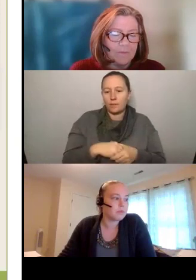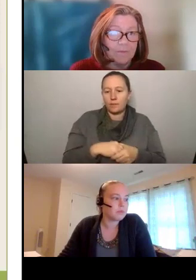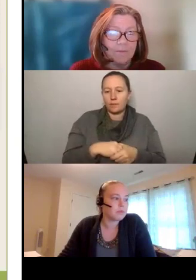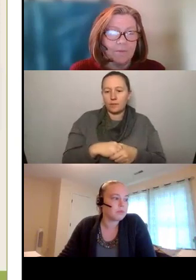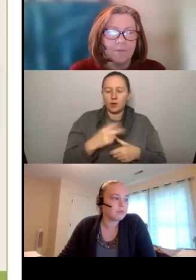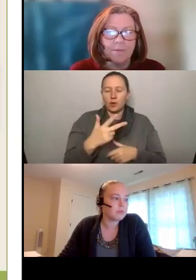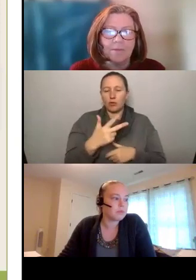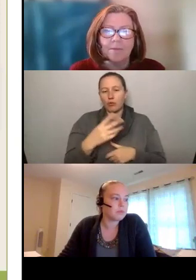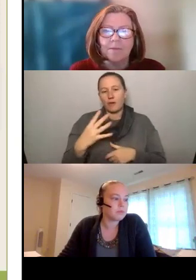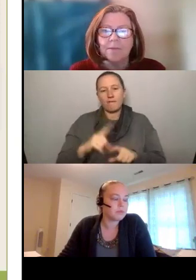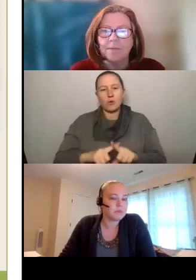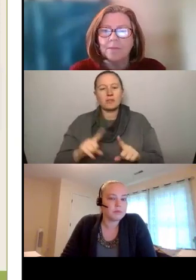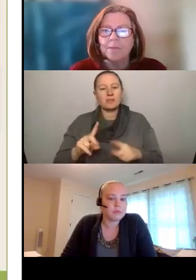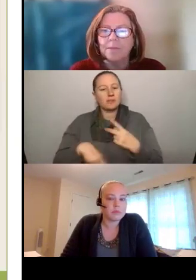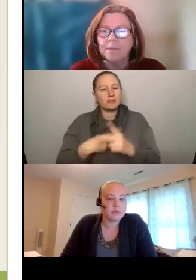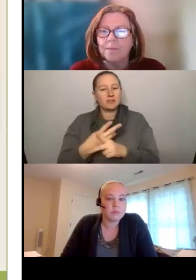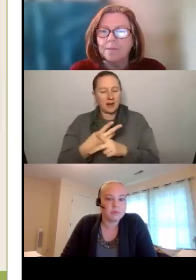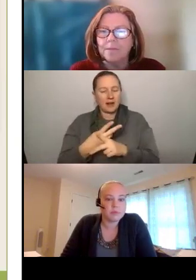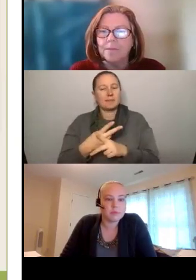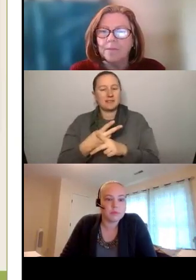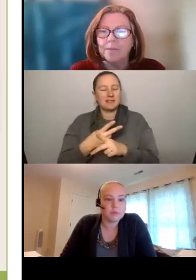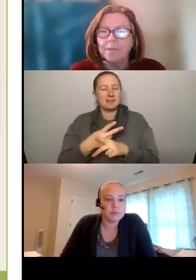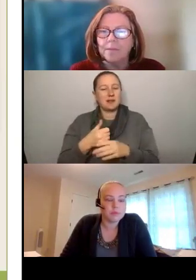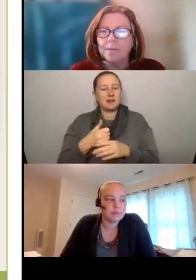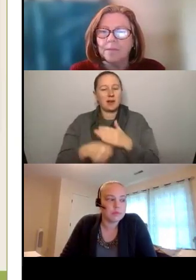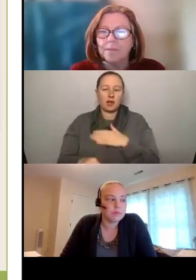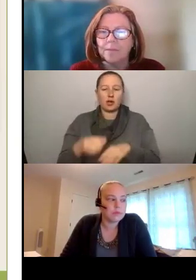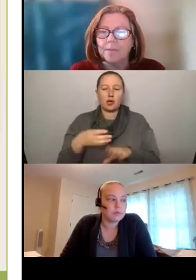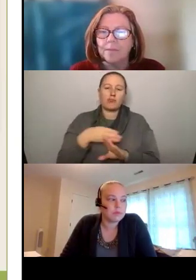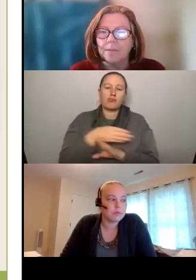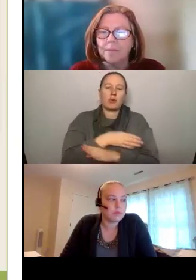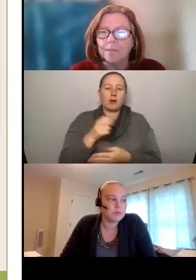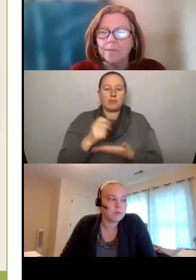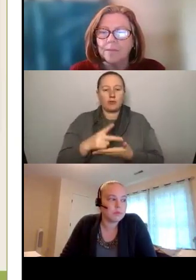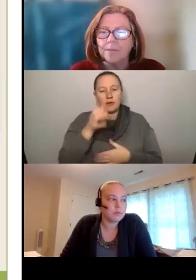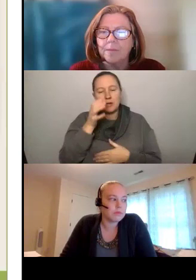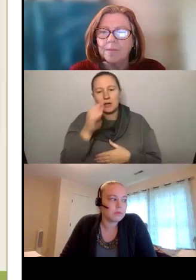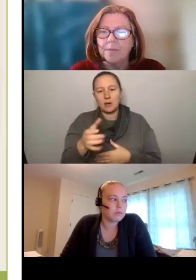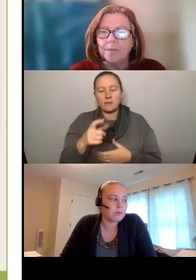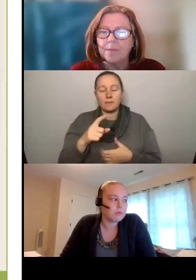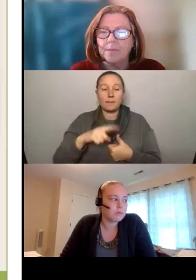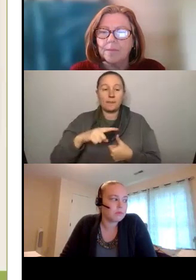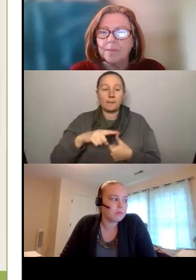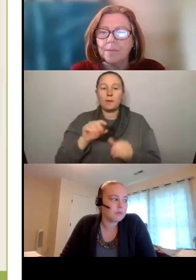of things that fall under prior approval concept, but one of those is a no-cost extension.